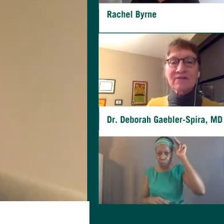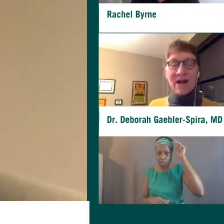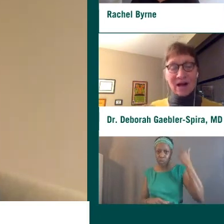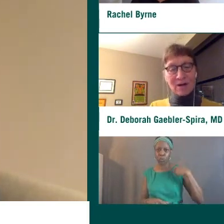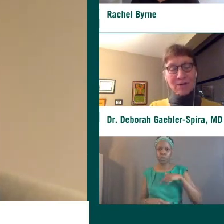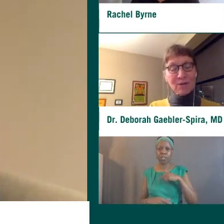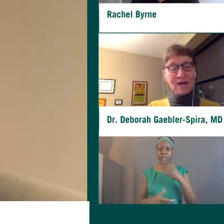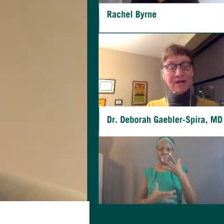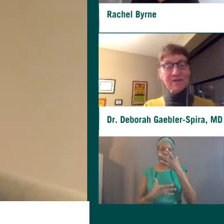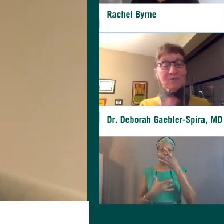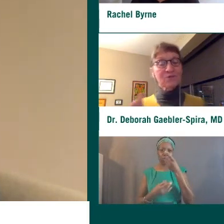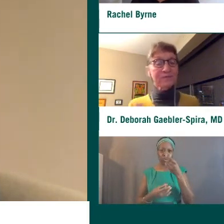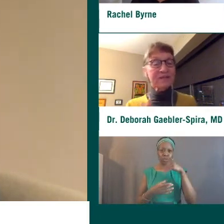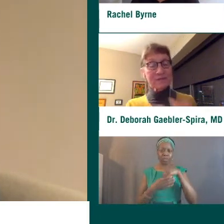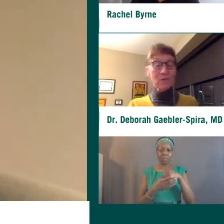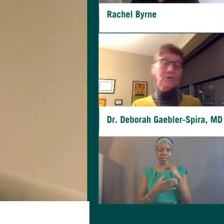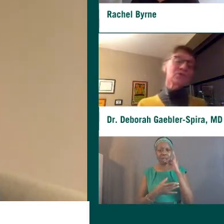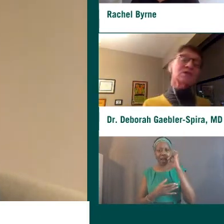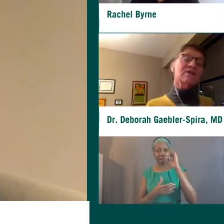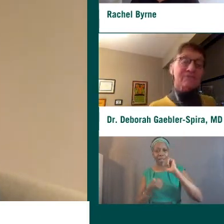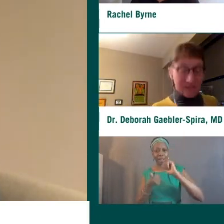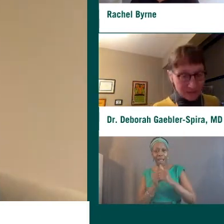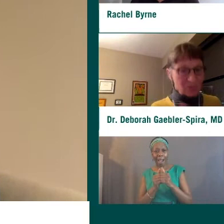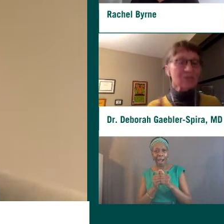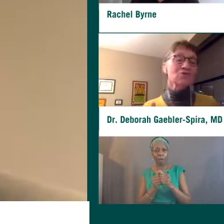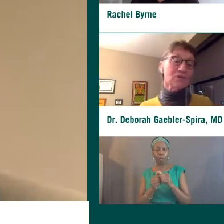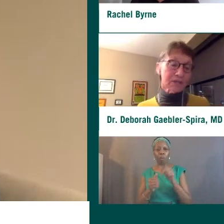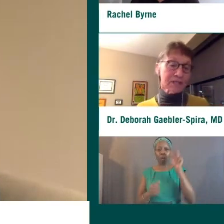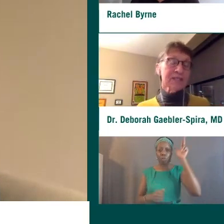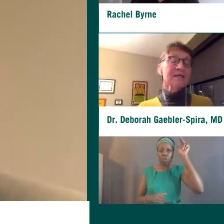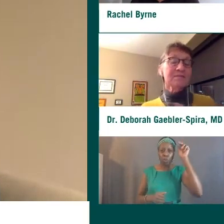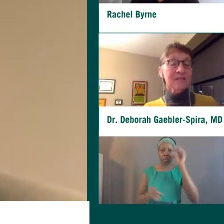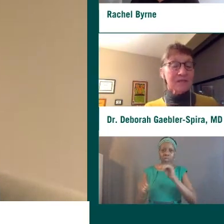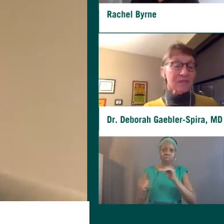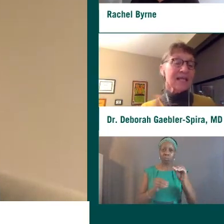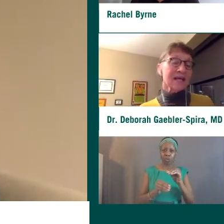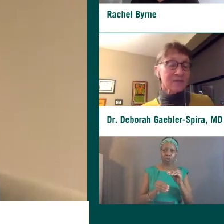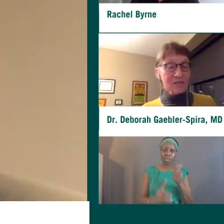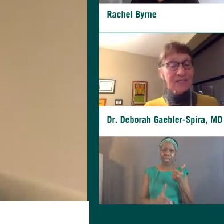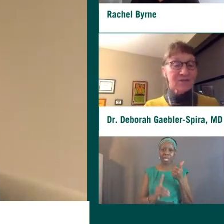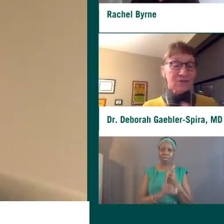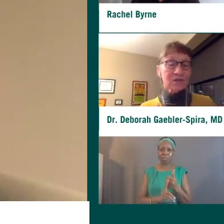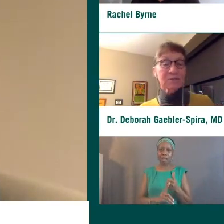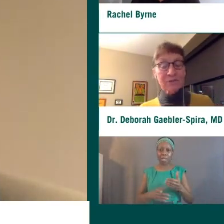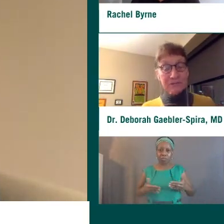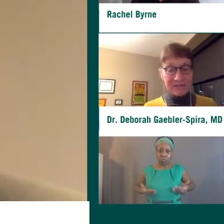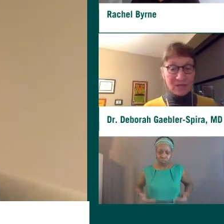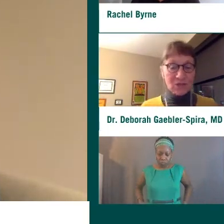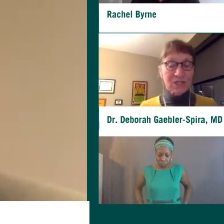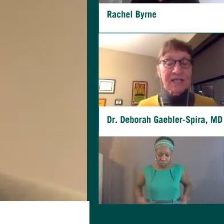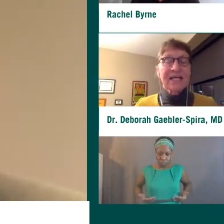of how the movement of the horse affects the trunk. Because it acts like a trunk perturbation.